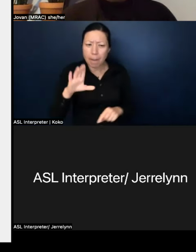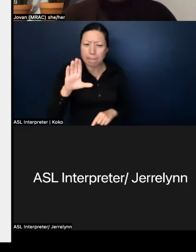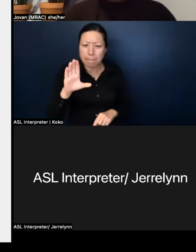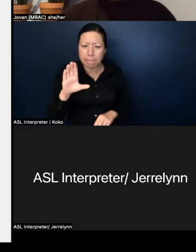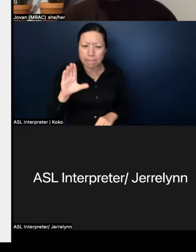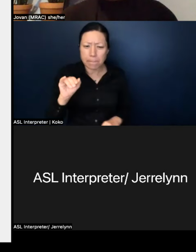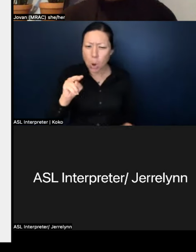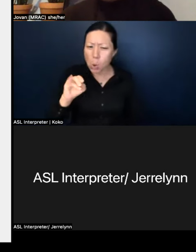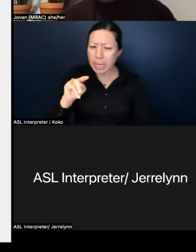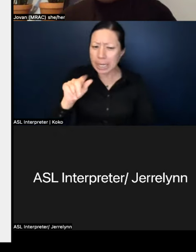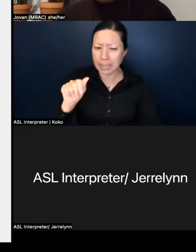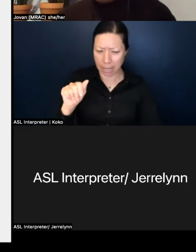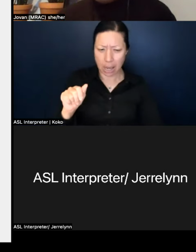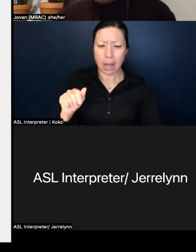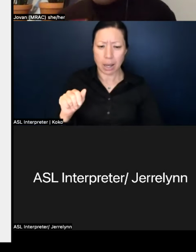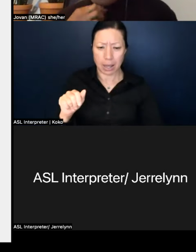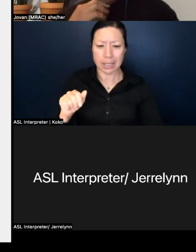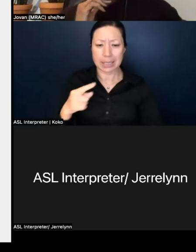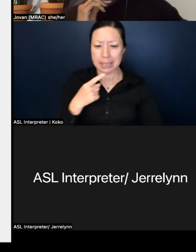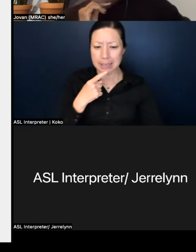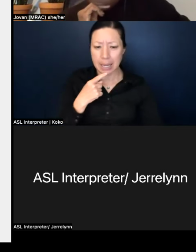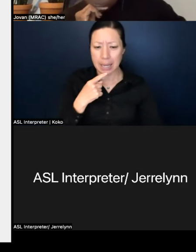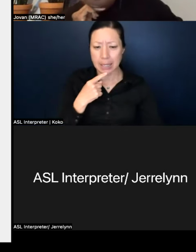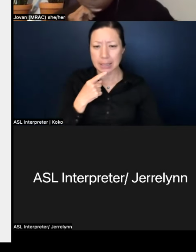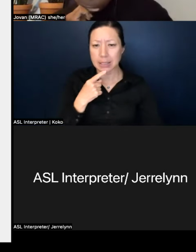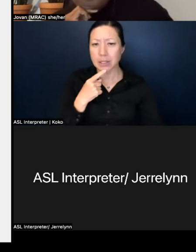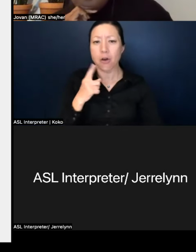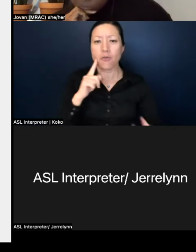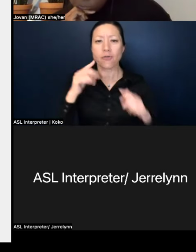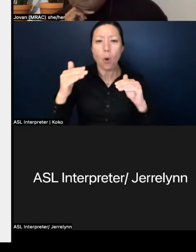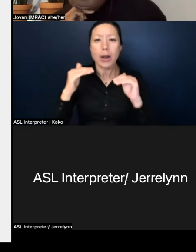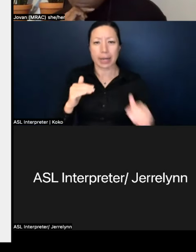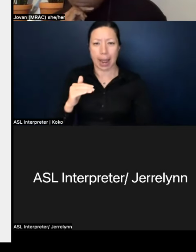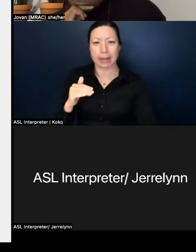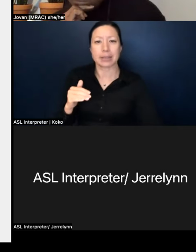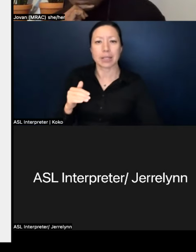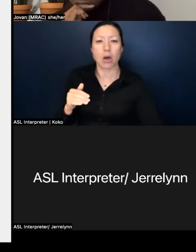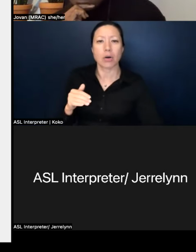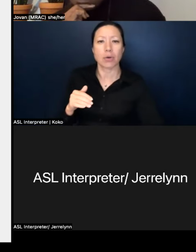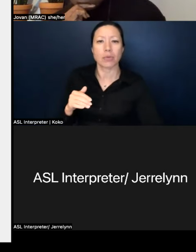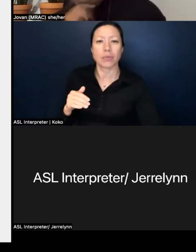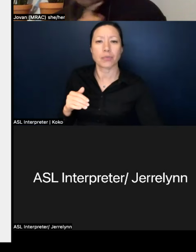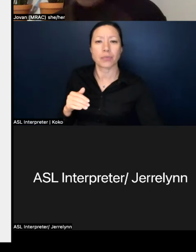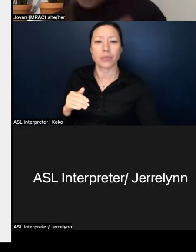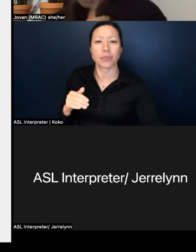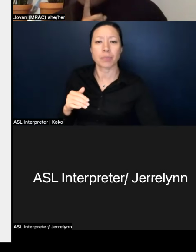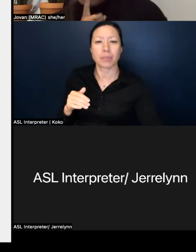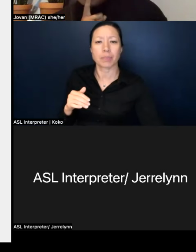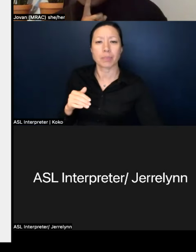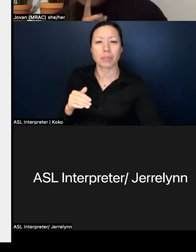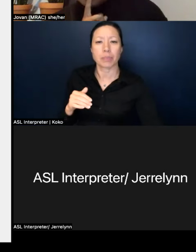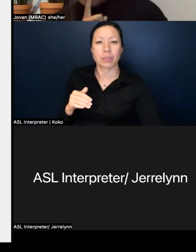but what it says right now is do Next Step finalists from 2023, I'm assuming 2022... Right.